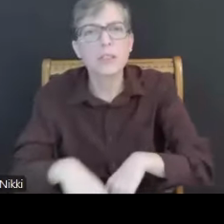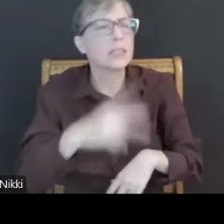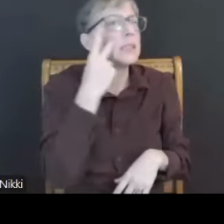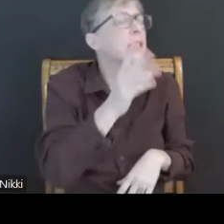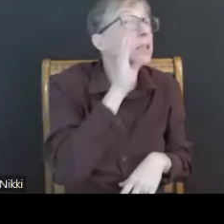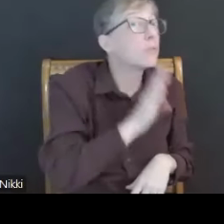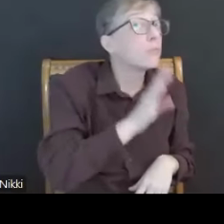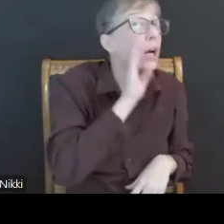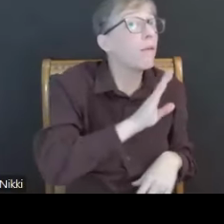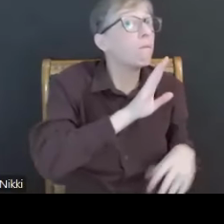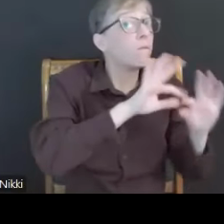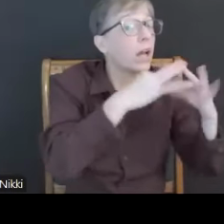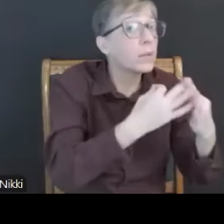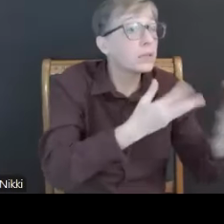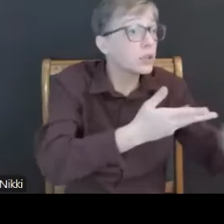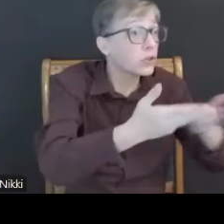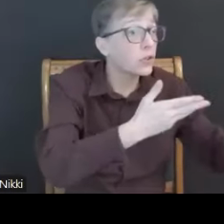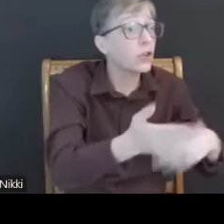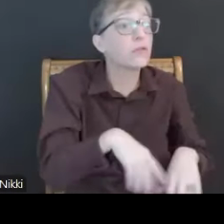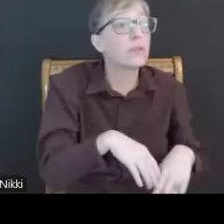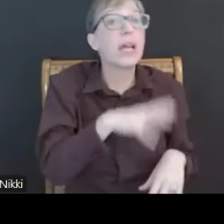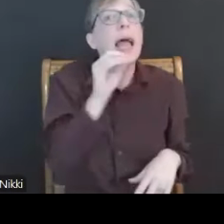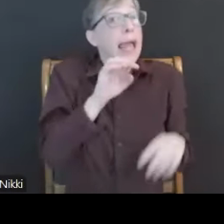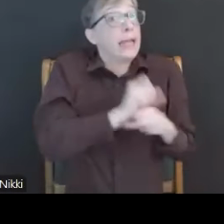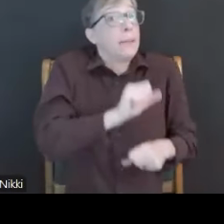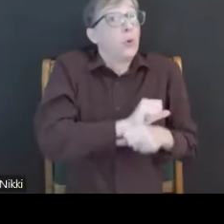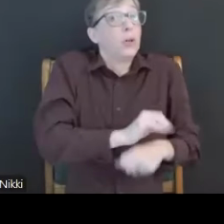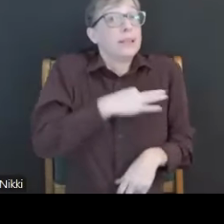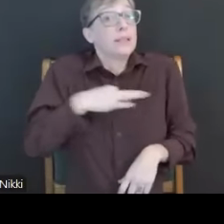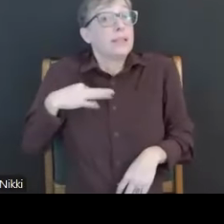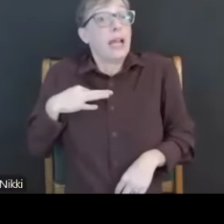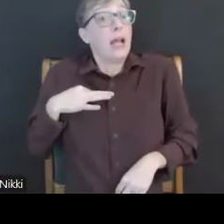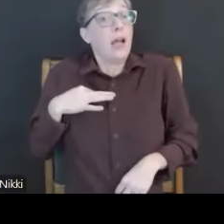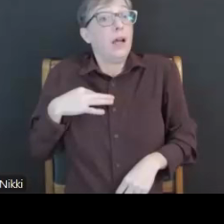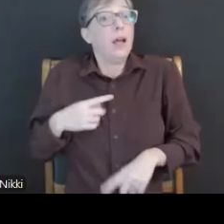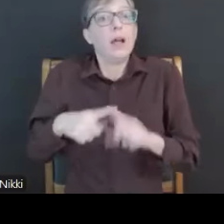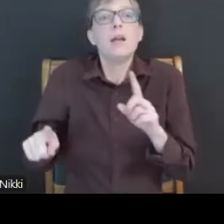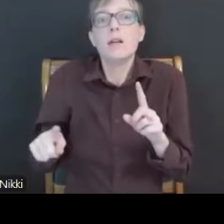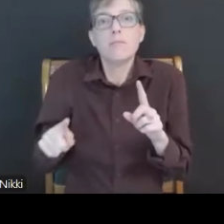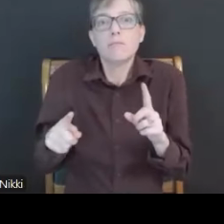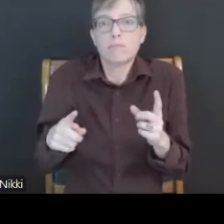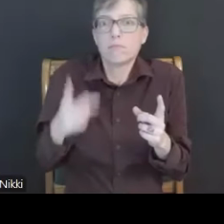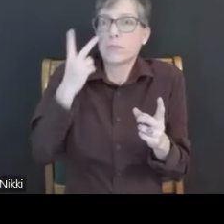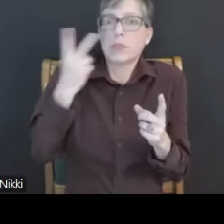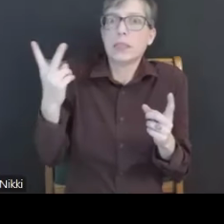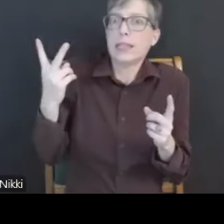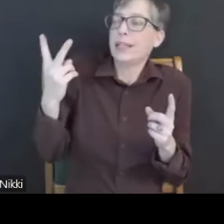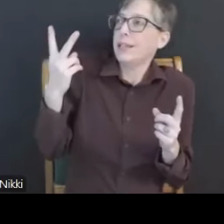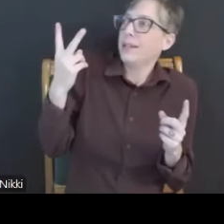are there but also not just Brown families but all families to see someone that looks just like you so you're comfortable with that we've done a lot of community events going to